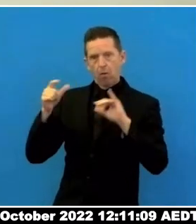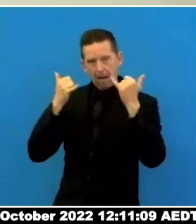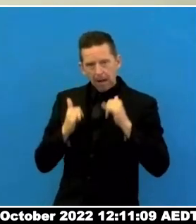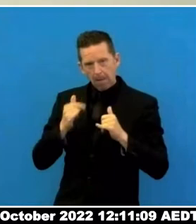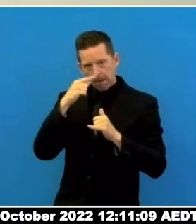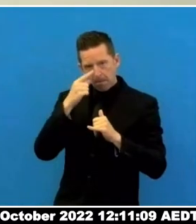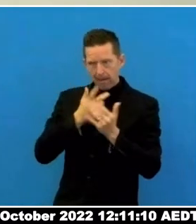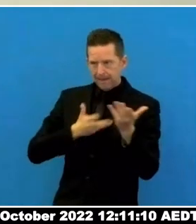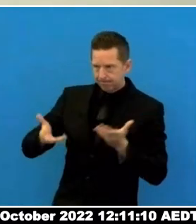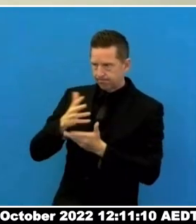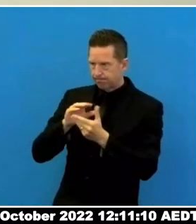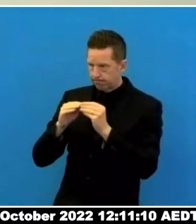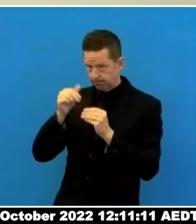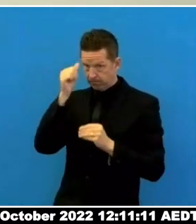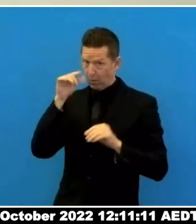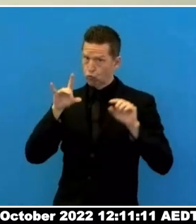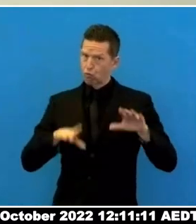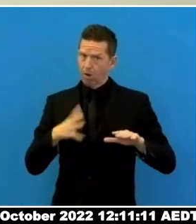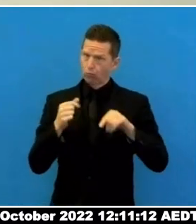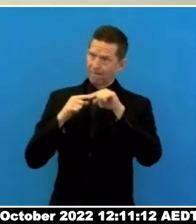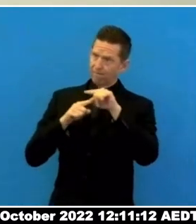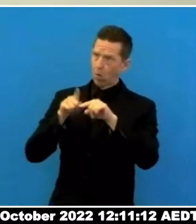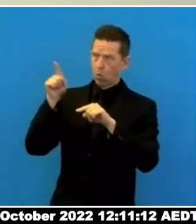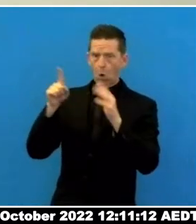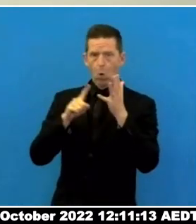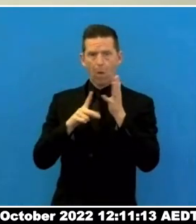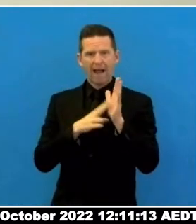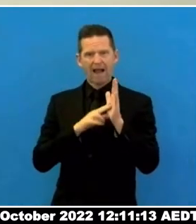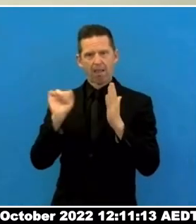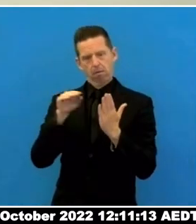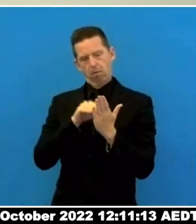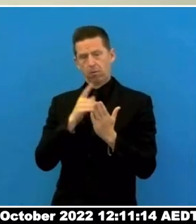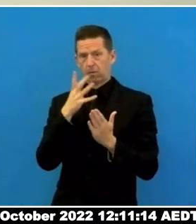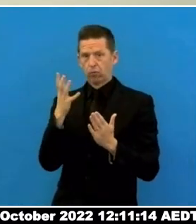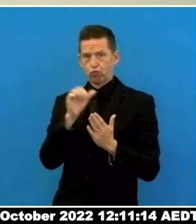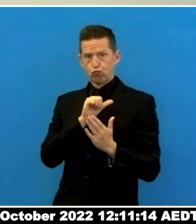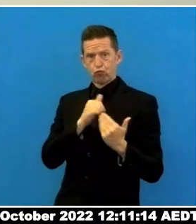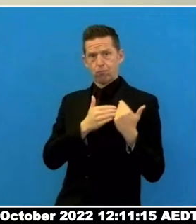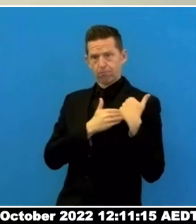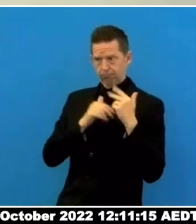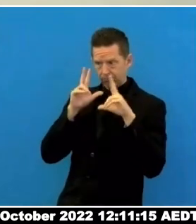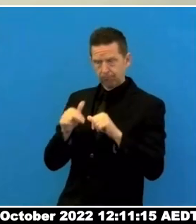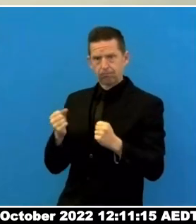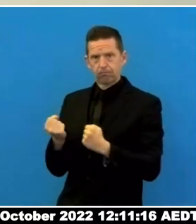has got responsibilities towards them in terms of their refugee status, and that's been determined, there is significant difficulties